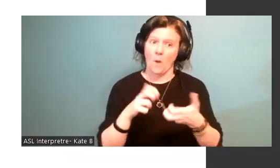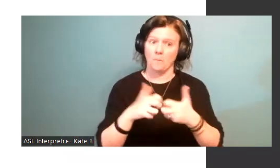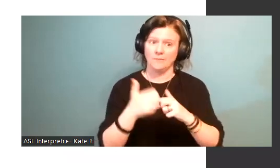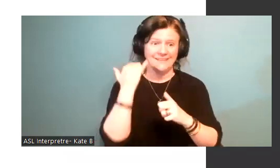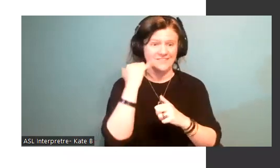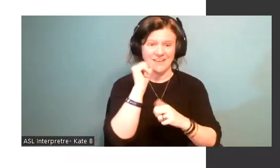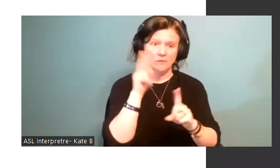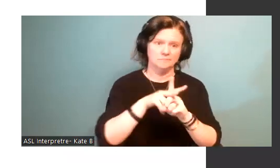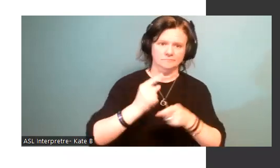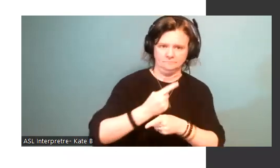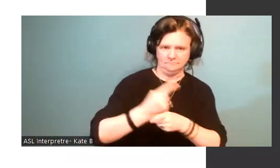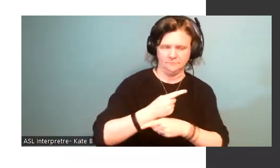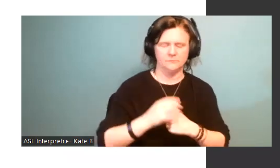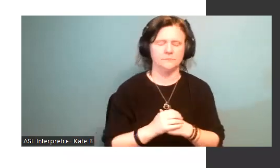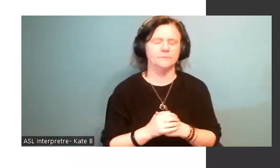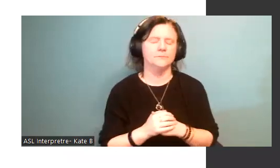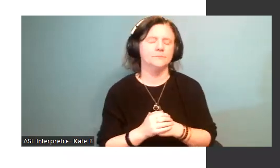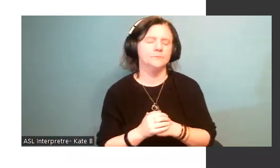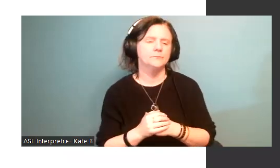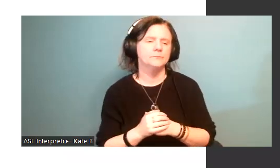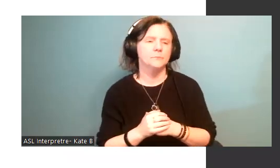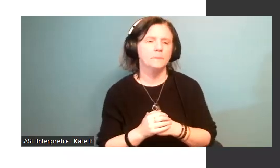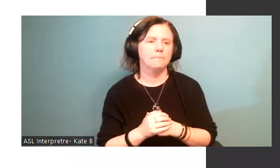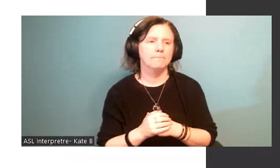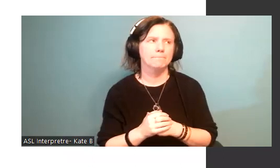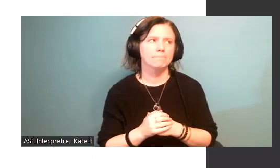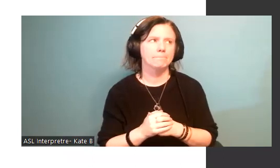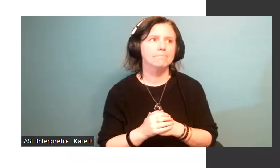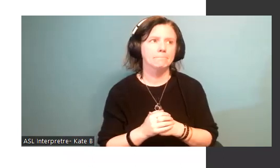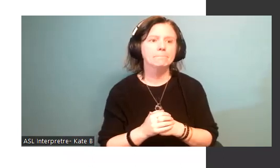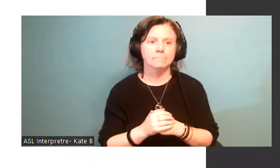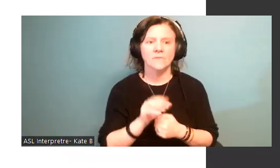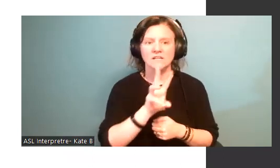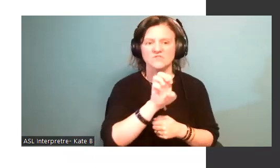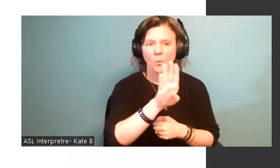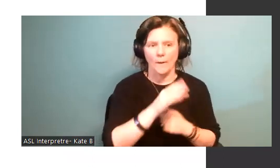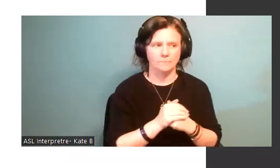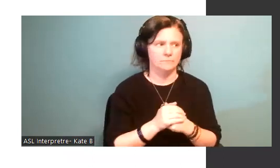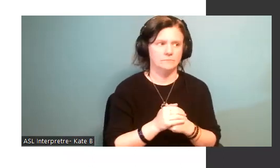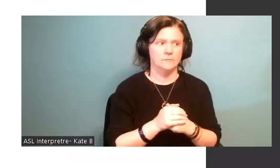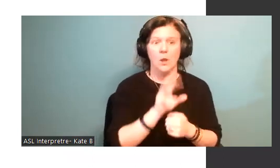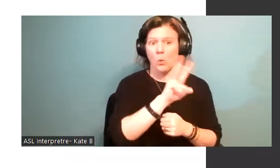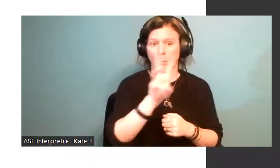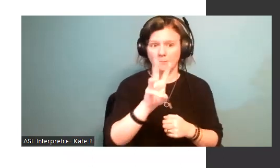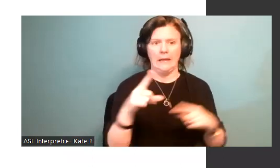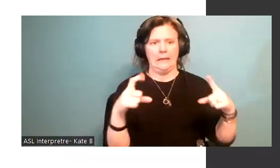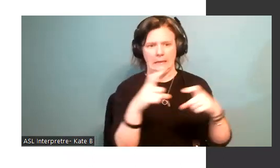Lastly, we want to talk about roll equals application. This is a special role that can